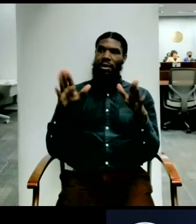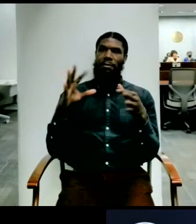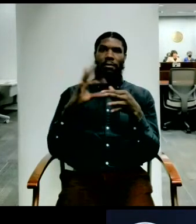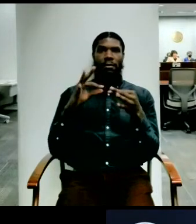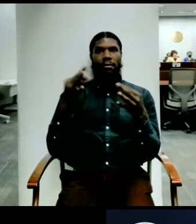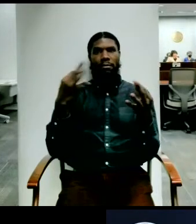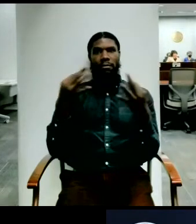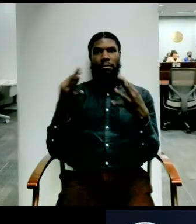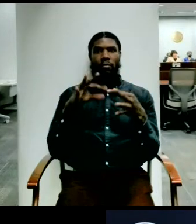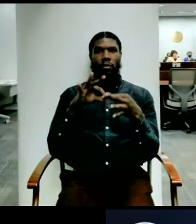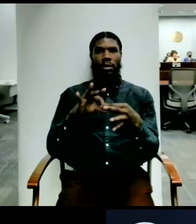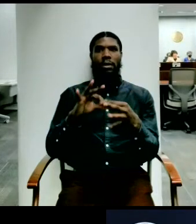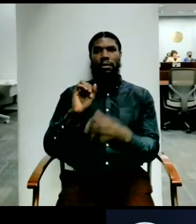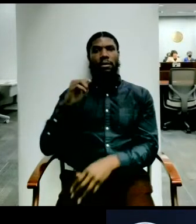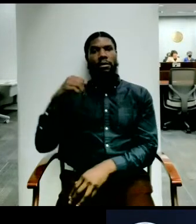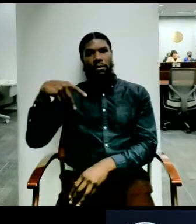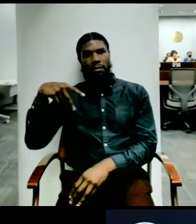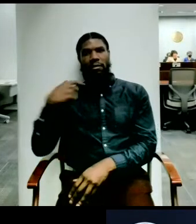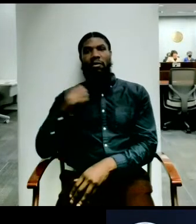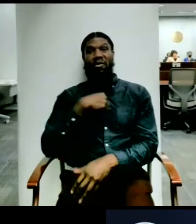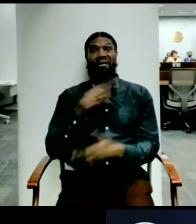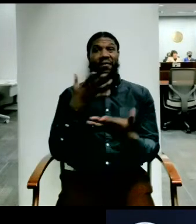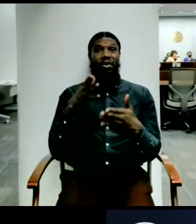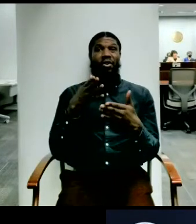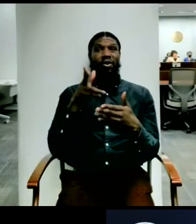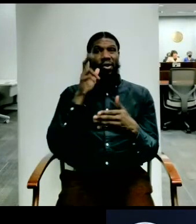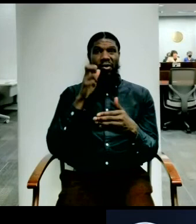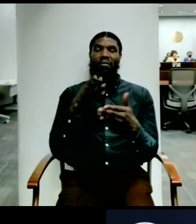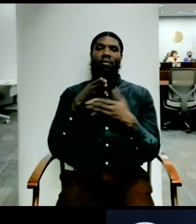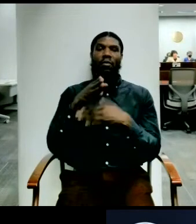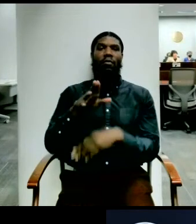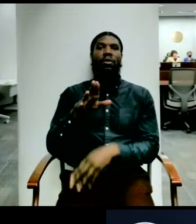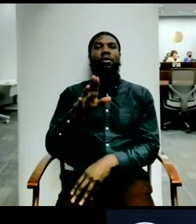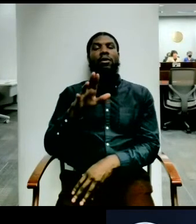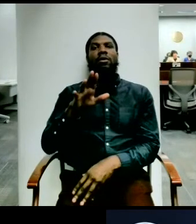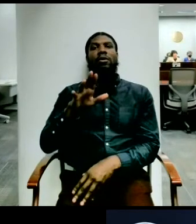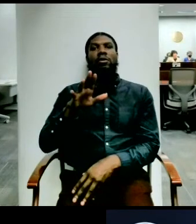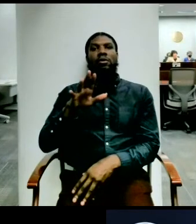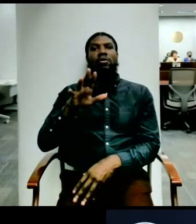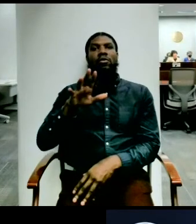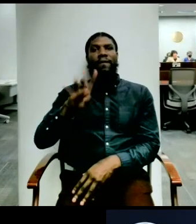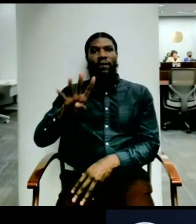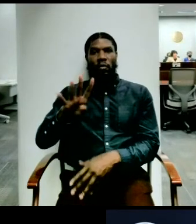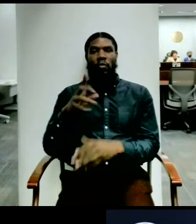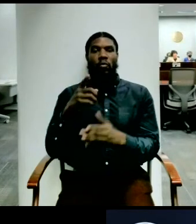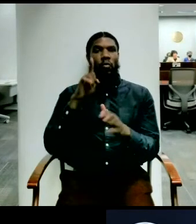plan um we have heard from more than two dozen witnesses and I thank all of them.